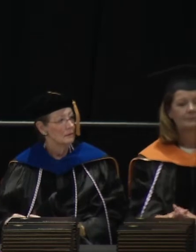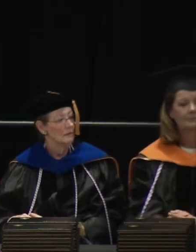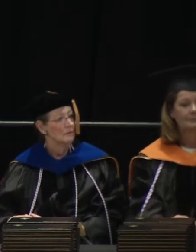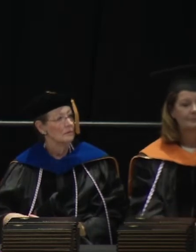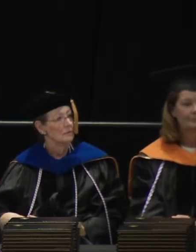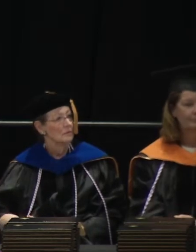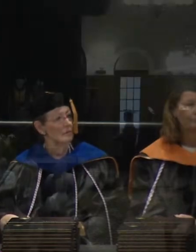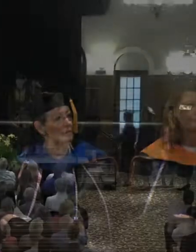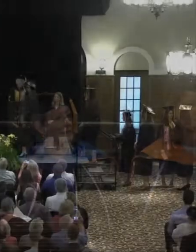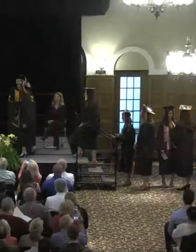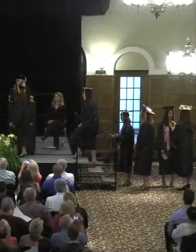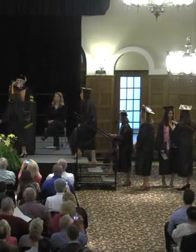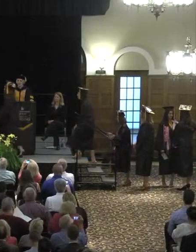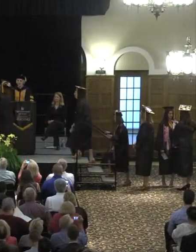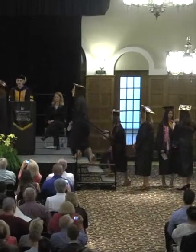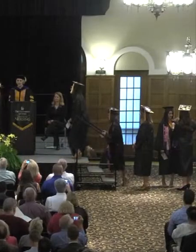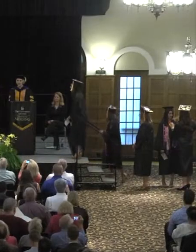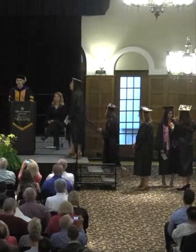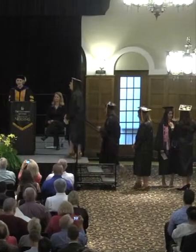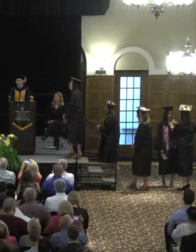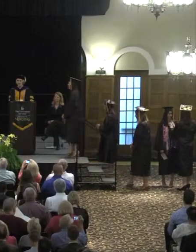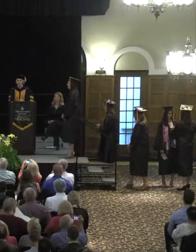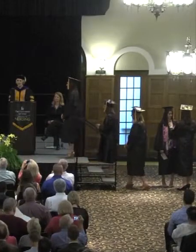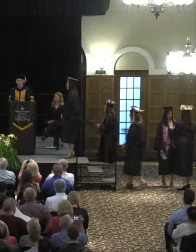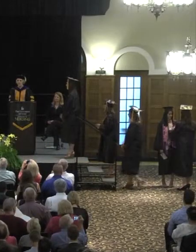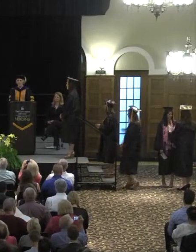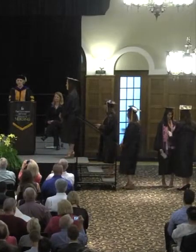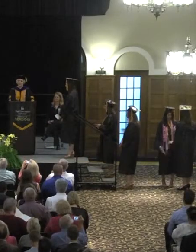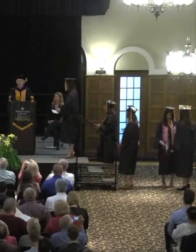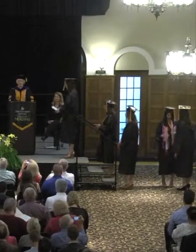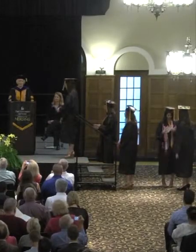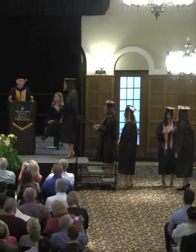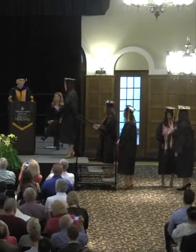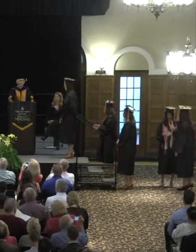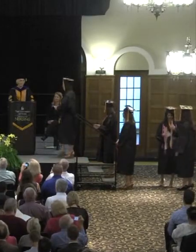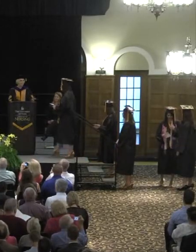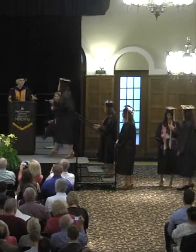Lindsay Wayne, BSN, Bachelor of Science in Nursing.